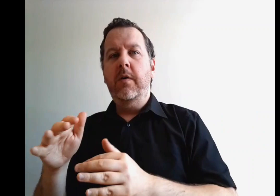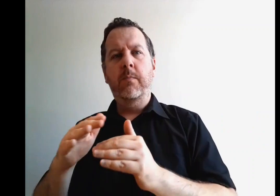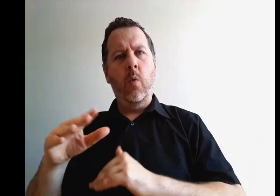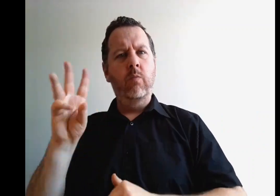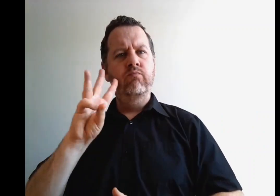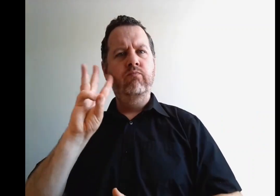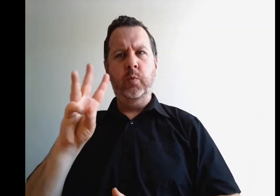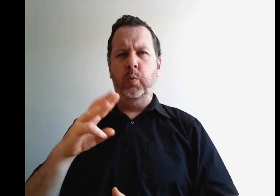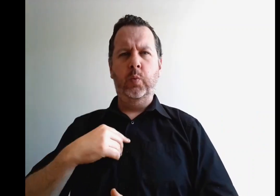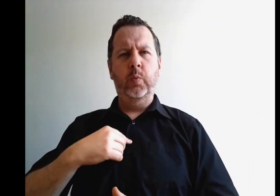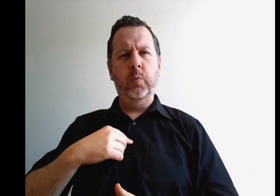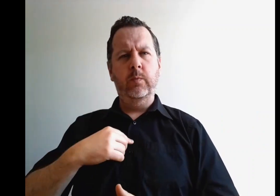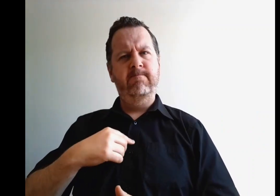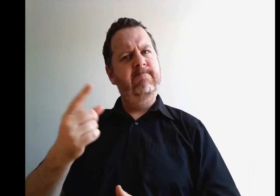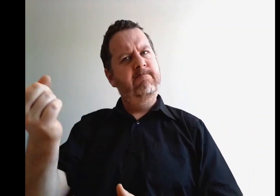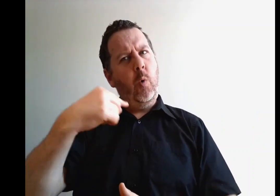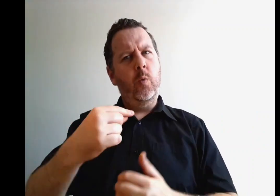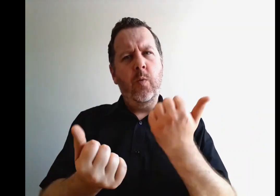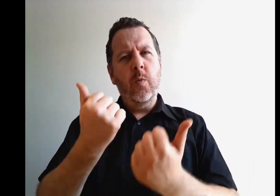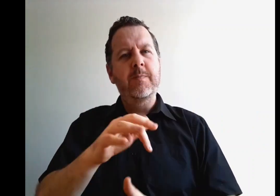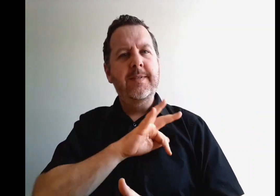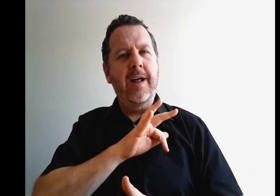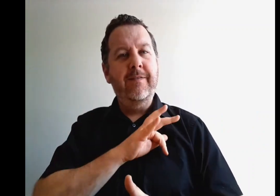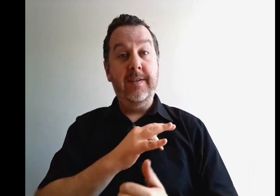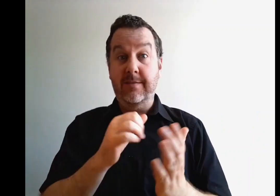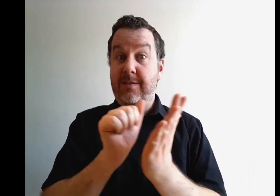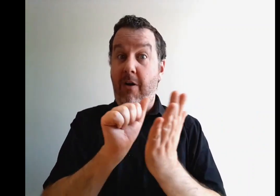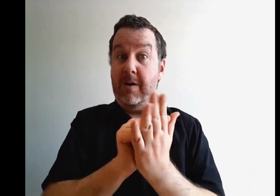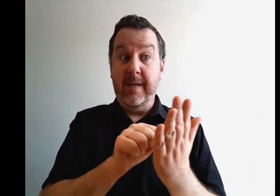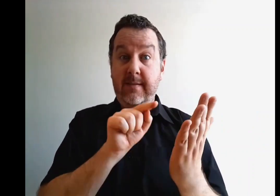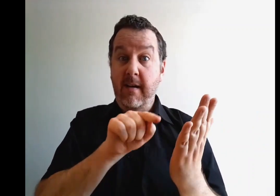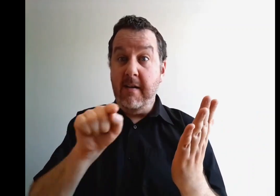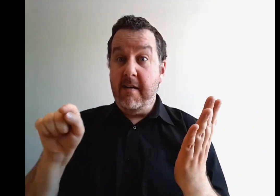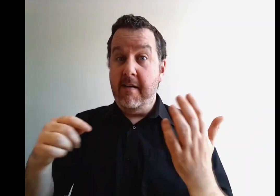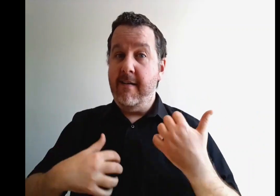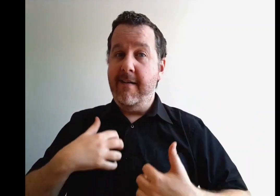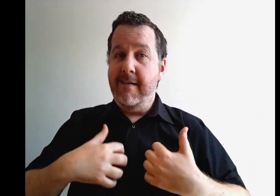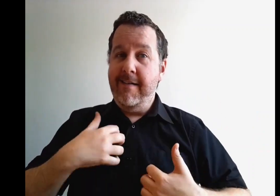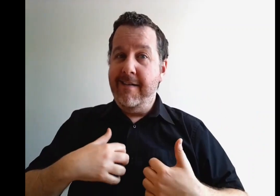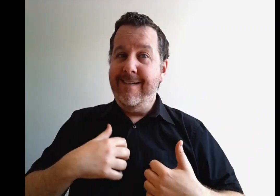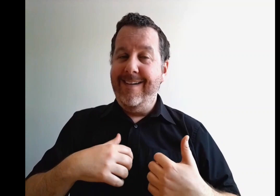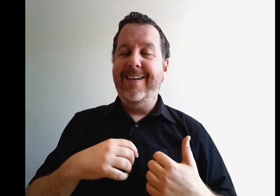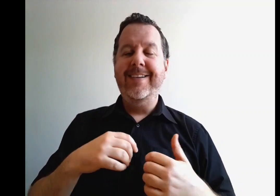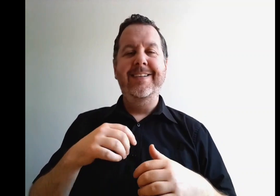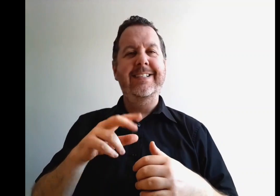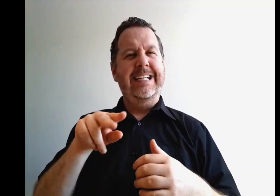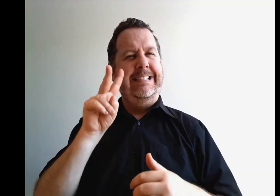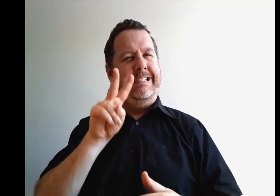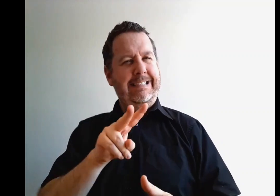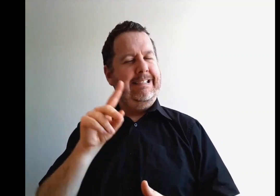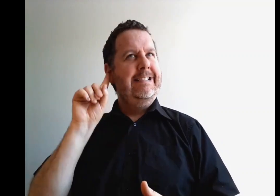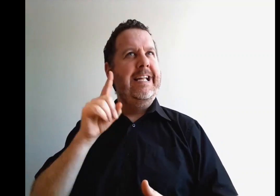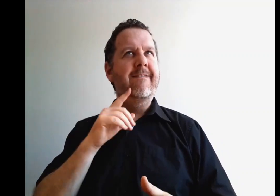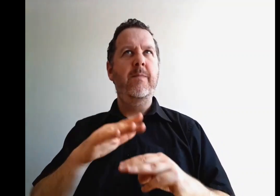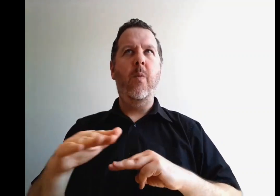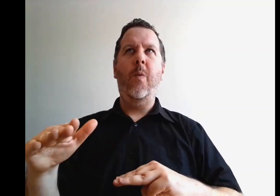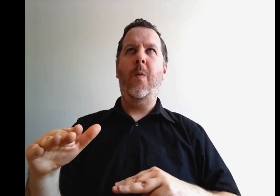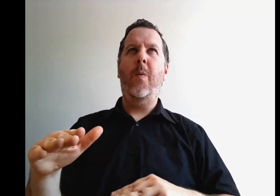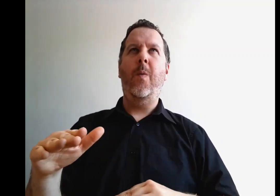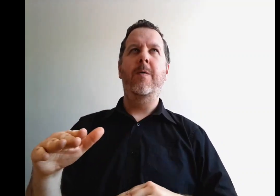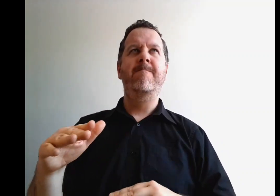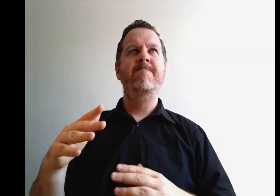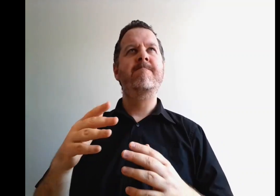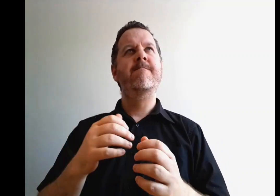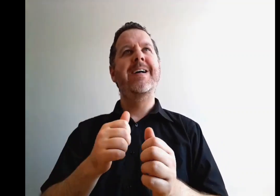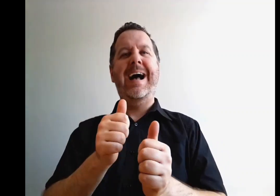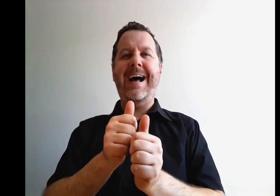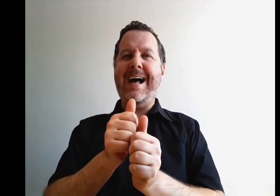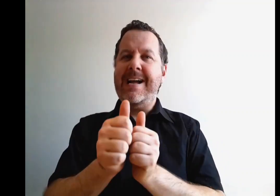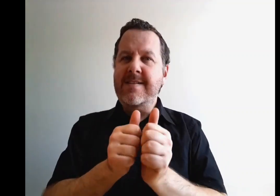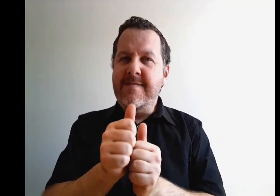And some of the documents are very interesting because deaf people are becoming very active